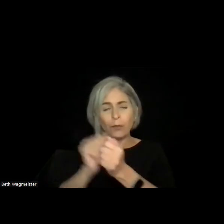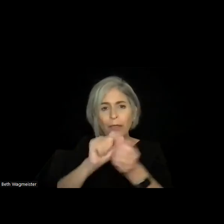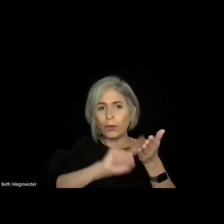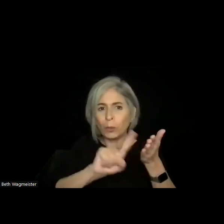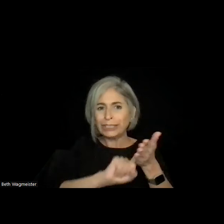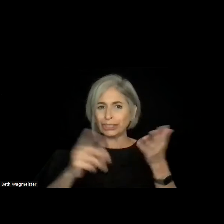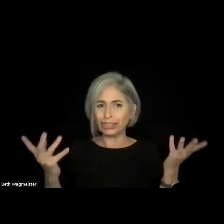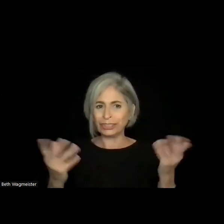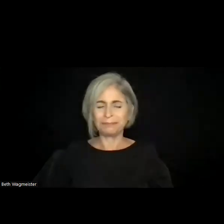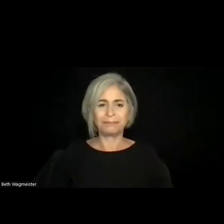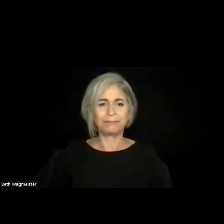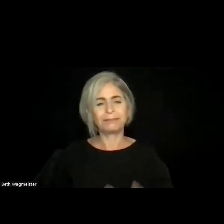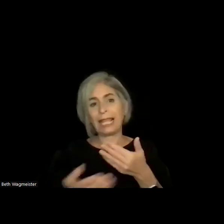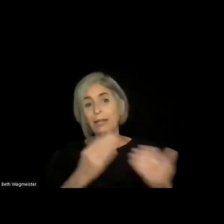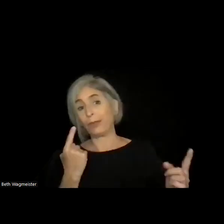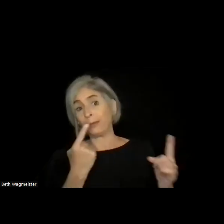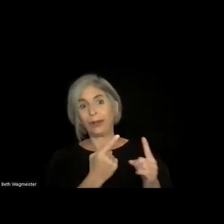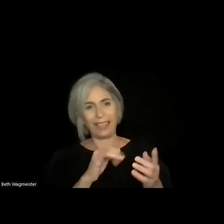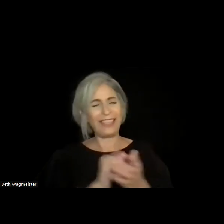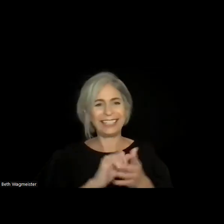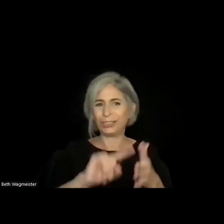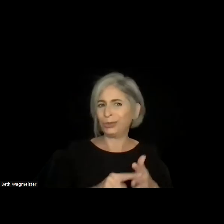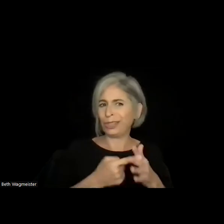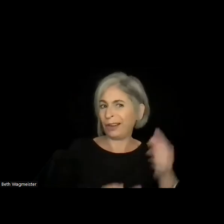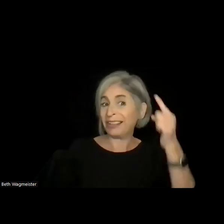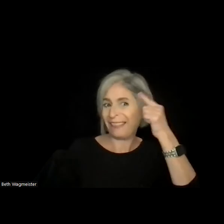science and discovery when you don't have People with Disabilities as a